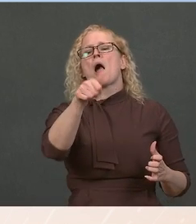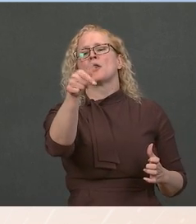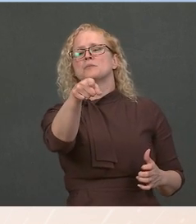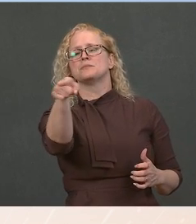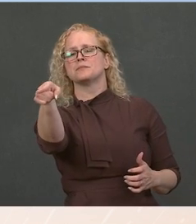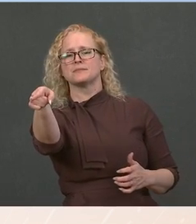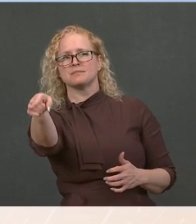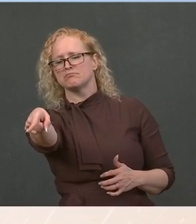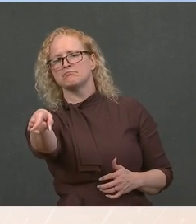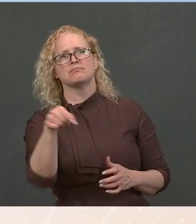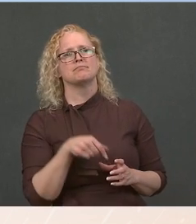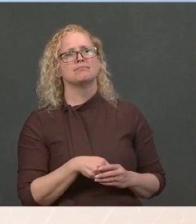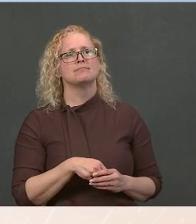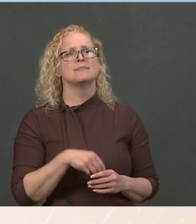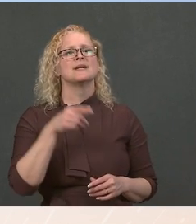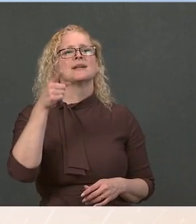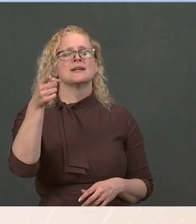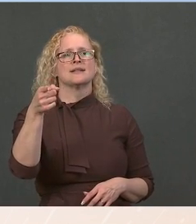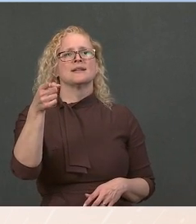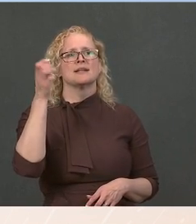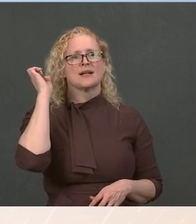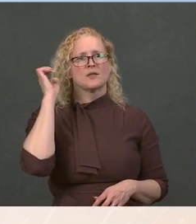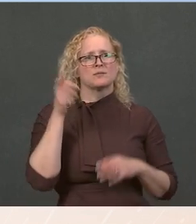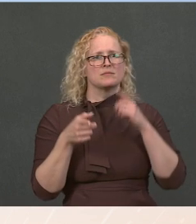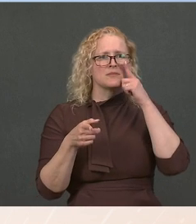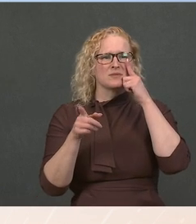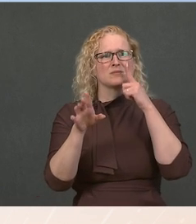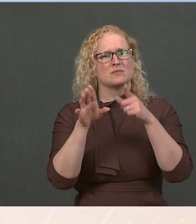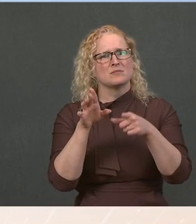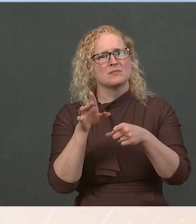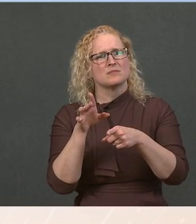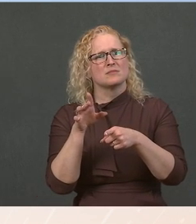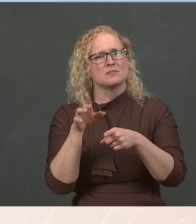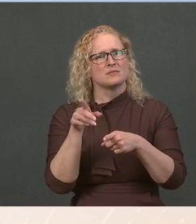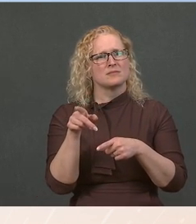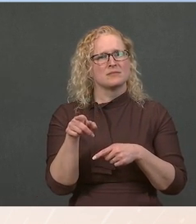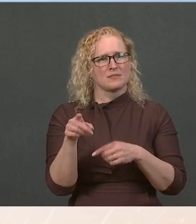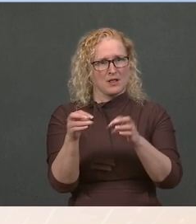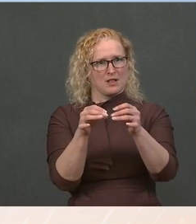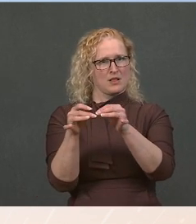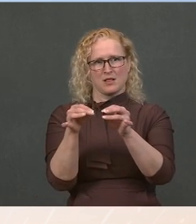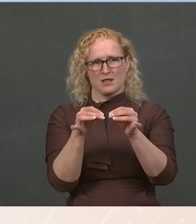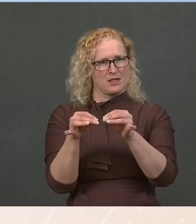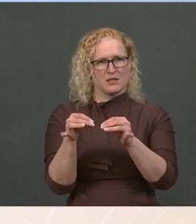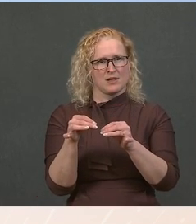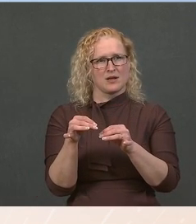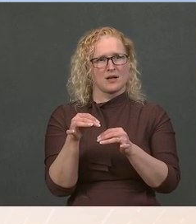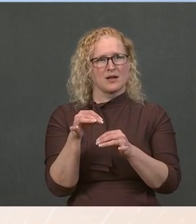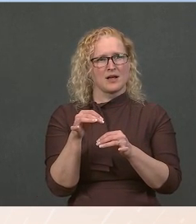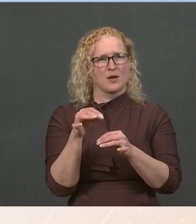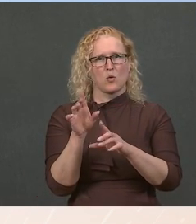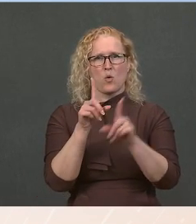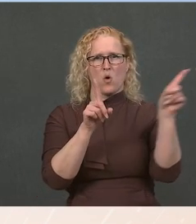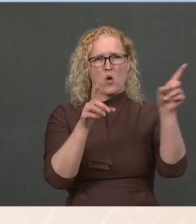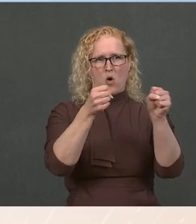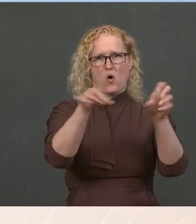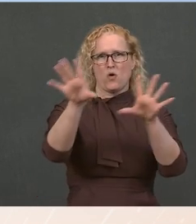Ethiopia is on the brink of a civil war. Ms. Jean-Pierre: Excuse me. Go ahead. The Press: No, but I'm asking you a question. Ms. Jean-Pierre: I understand. The Press: You take questions from the same people. Ms. Jean-Pierre: Go ahead. Go ahead. Go ahead. The Press: Isn't it better to allow --